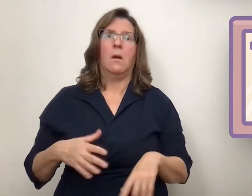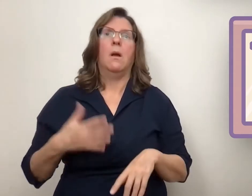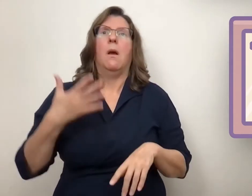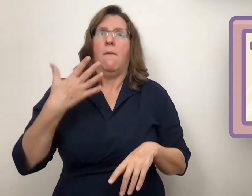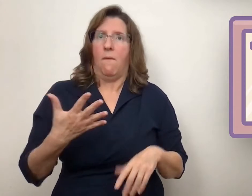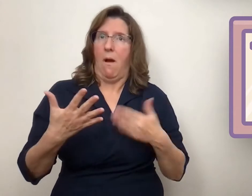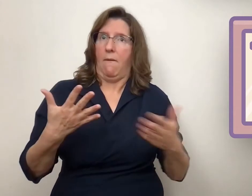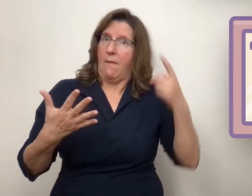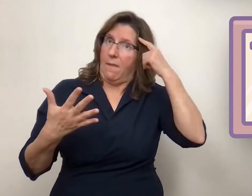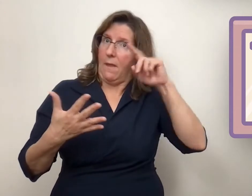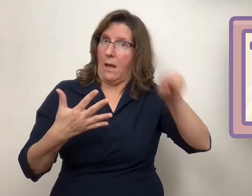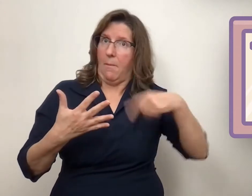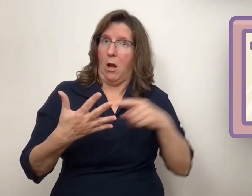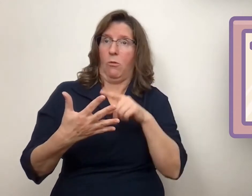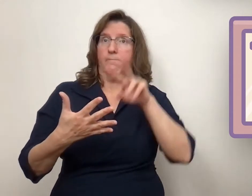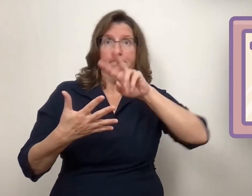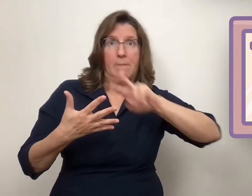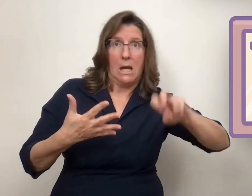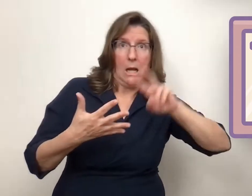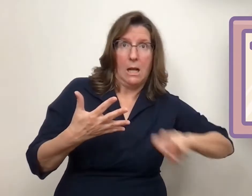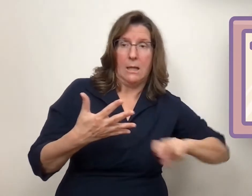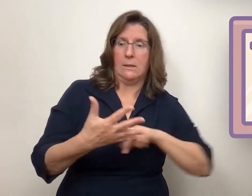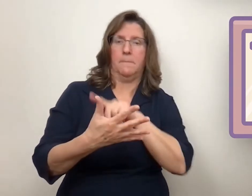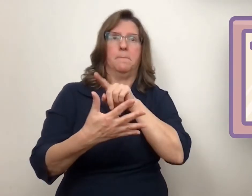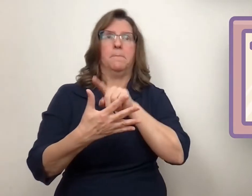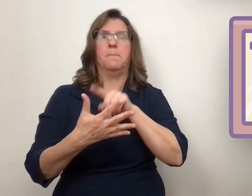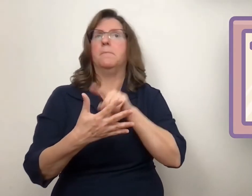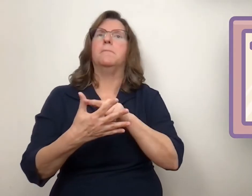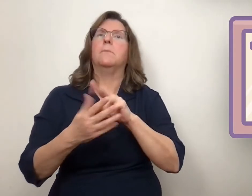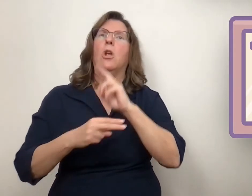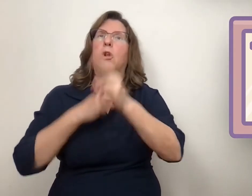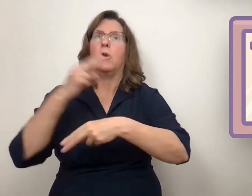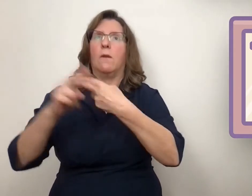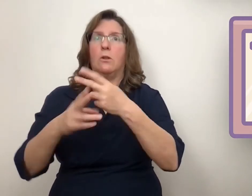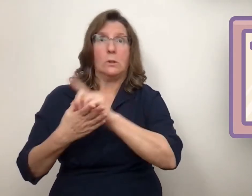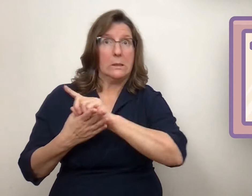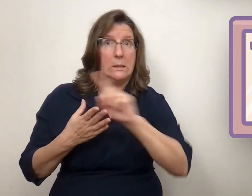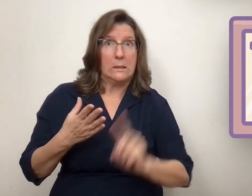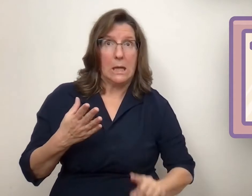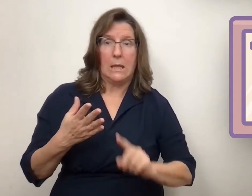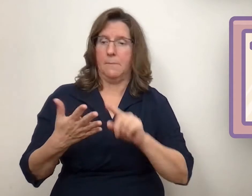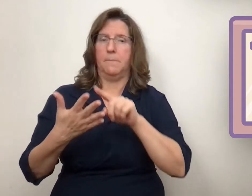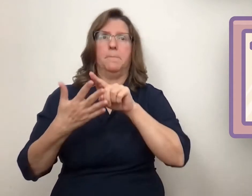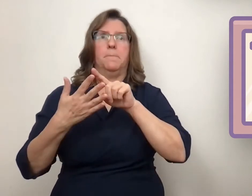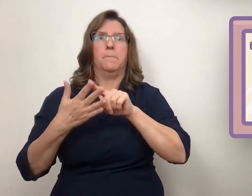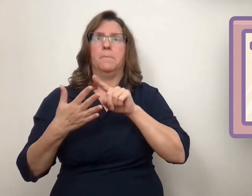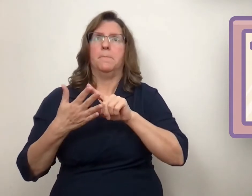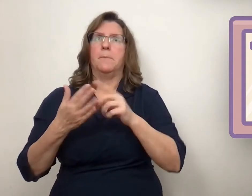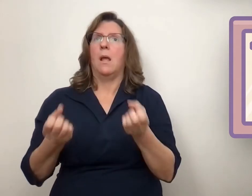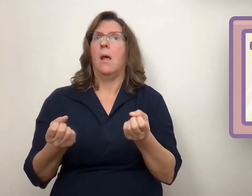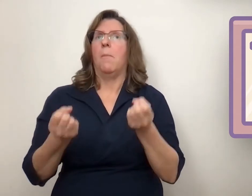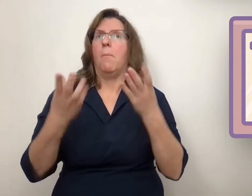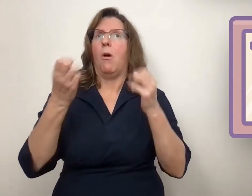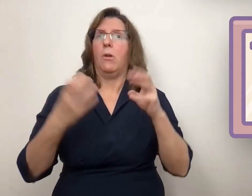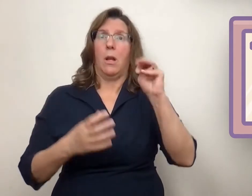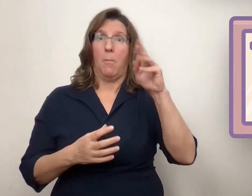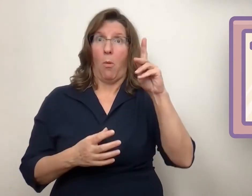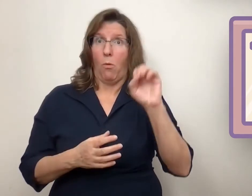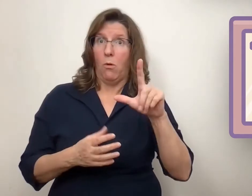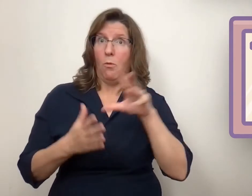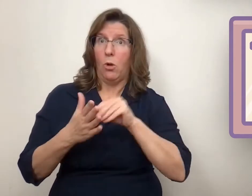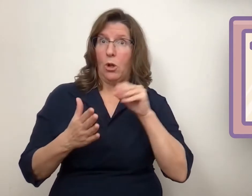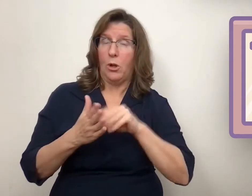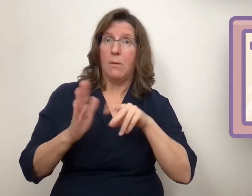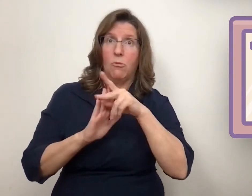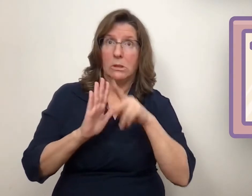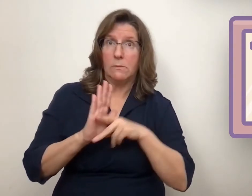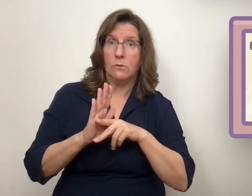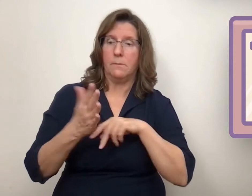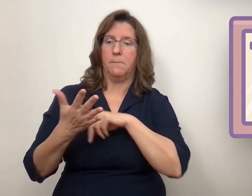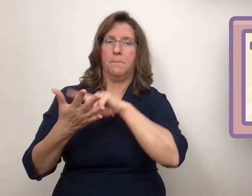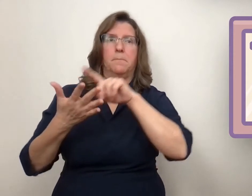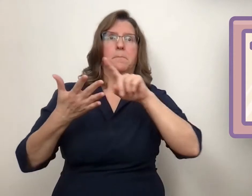The five lenses we will explore are: universal design, multimodal learning principles,